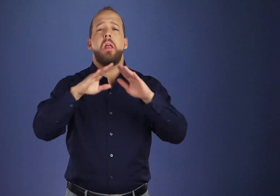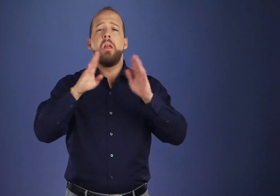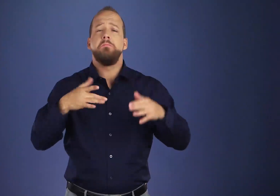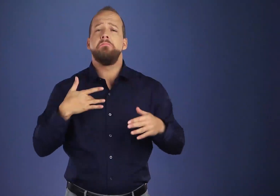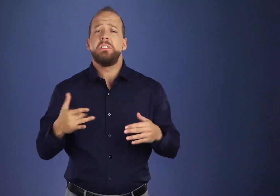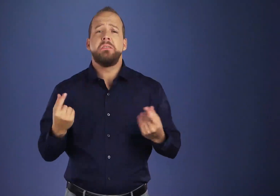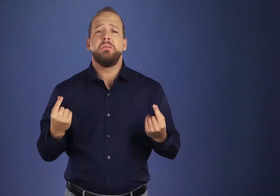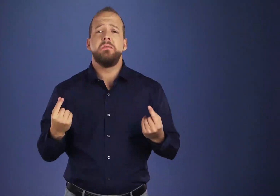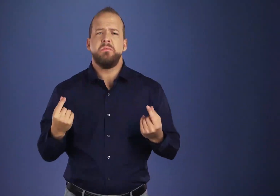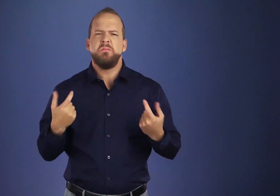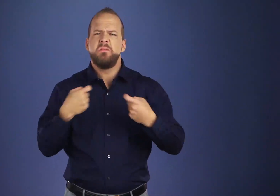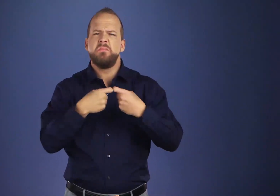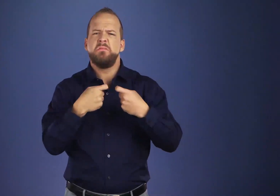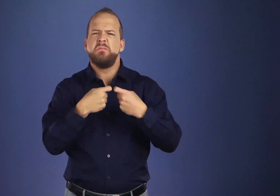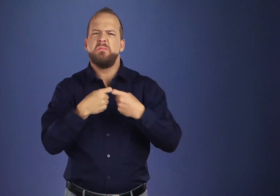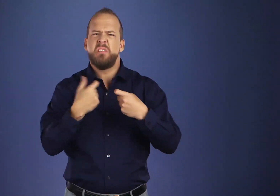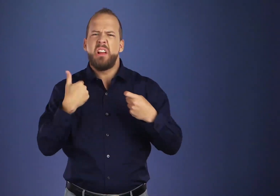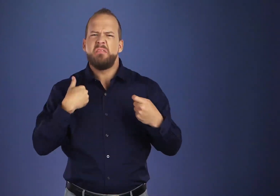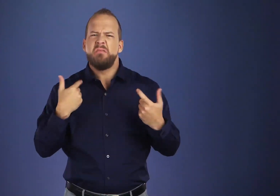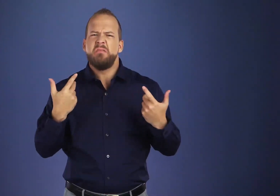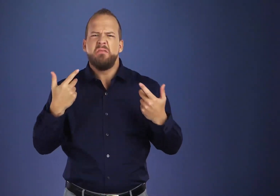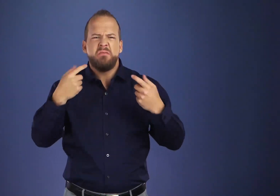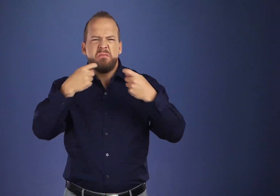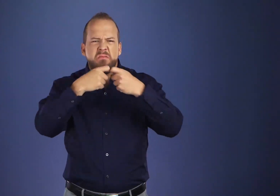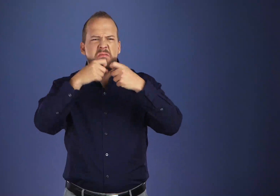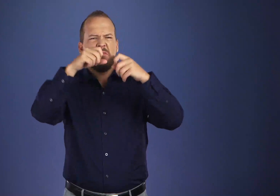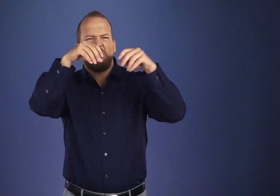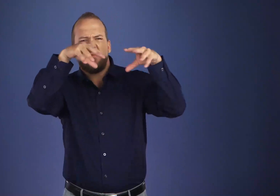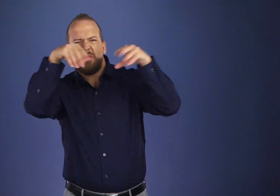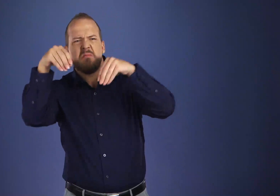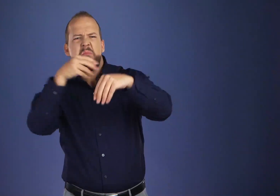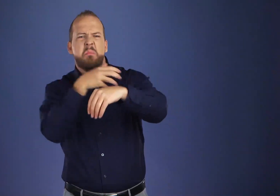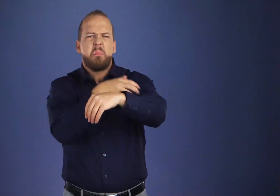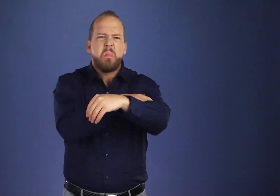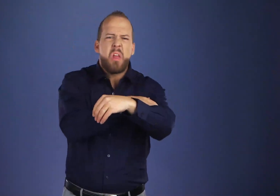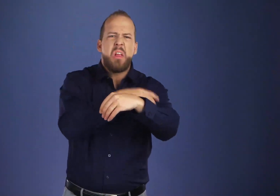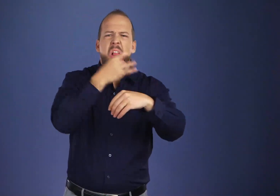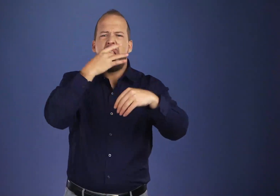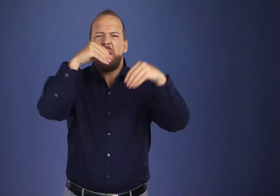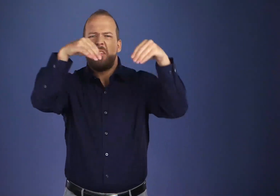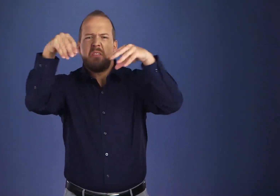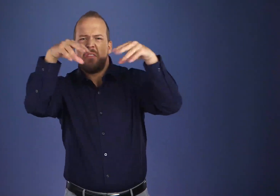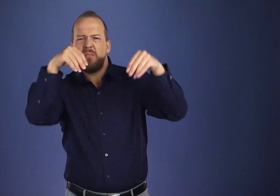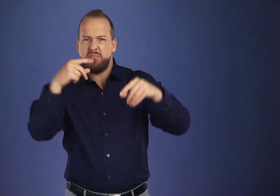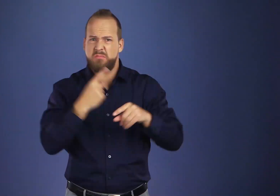Every modern house has electric wiring carrying power and light to its interior.